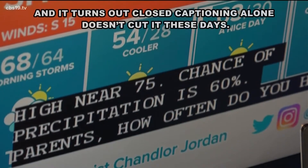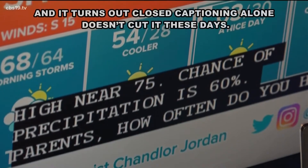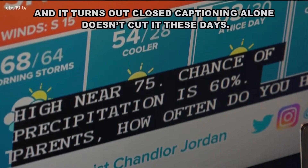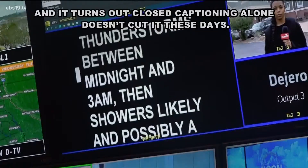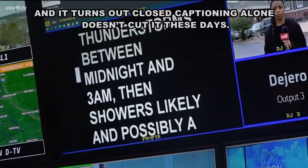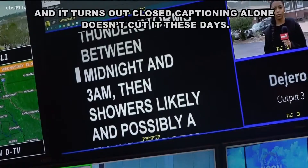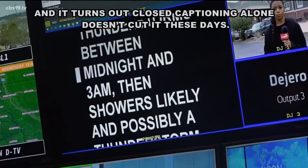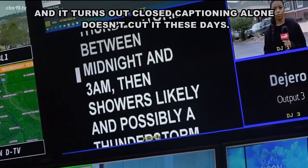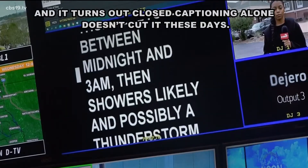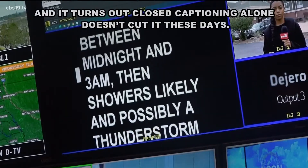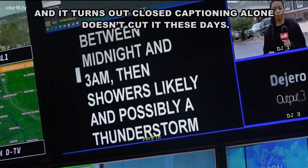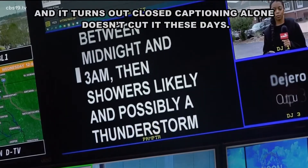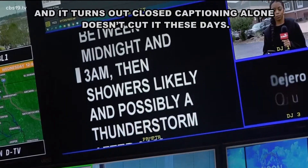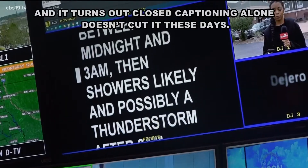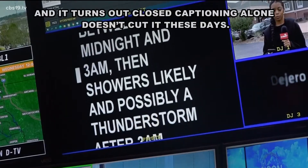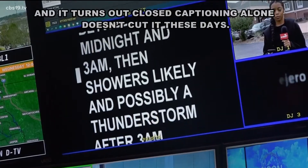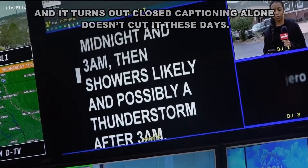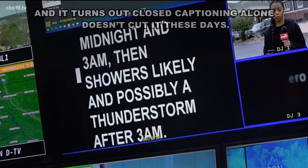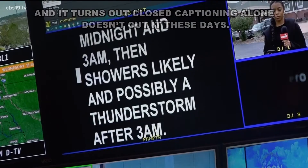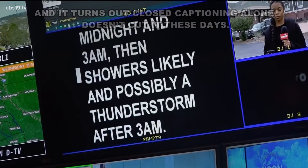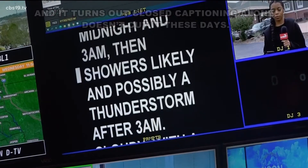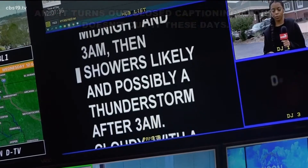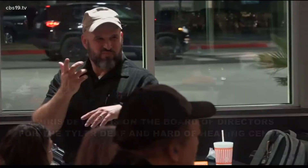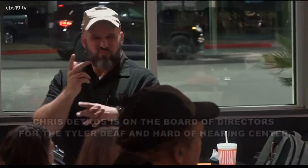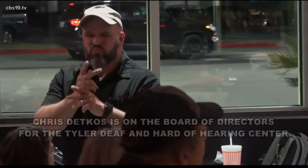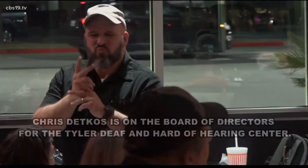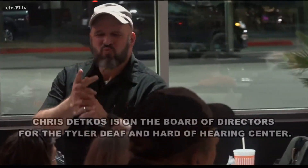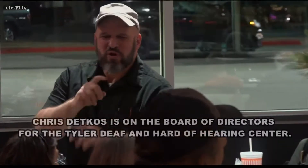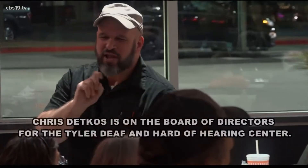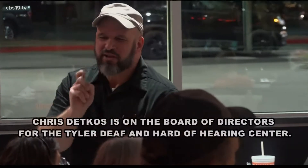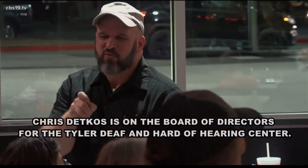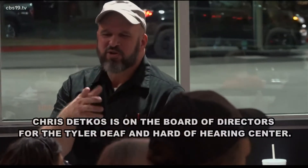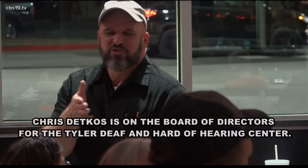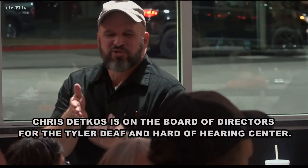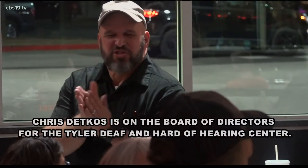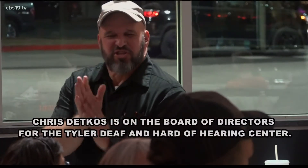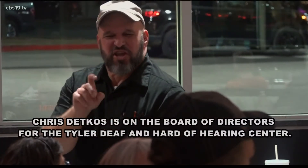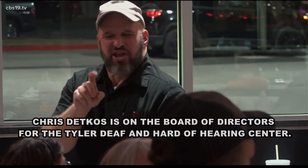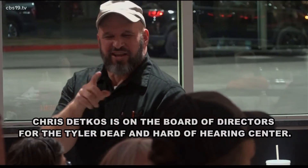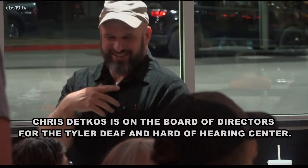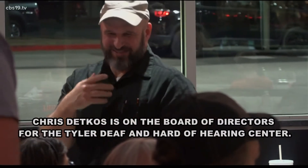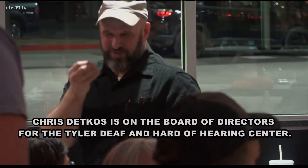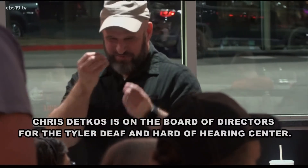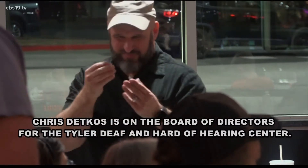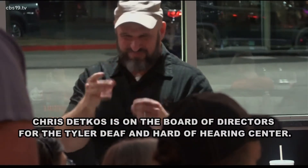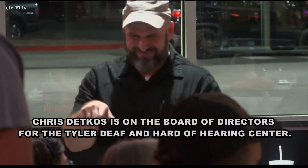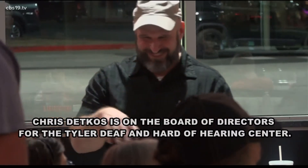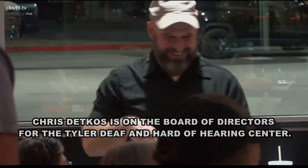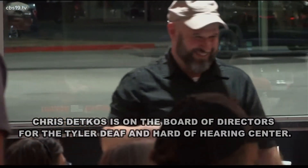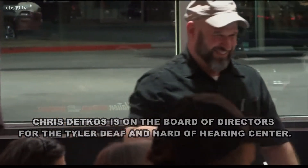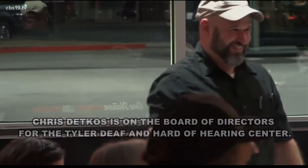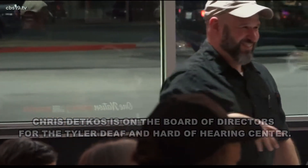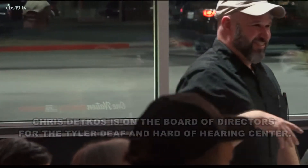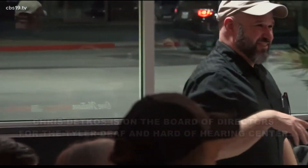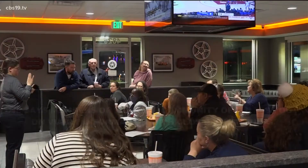closed captioning alone doesn't cut it these days. Chris Deco's is on the board of directors for the Tyler Deaf and Hard of Hearing Center.